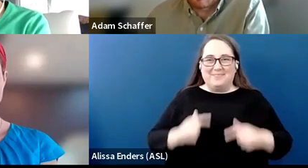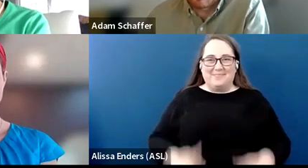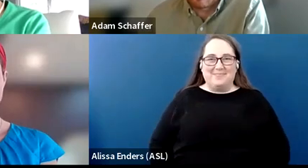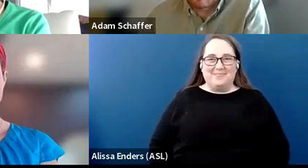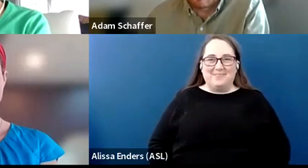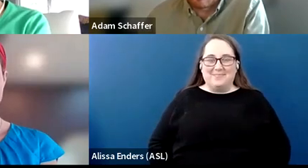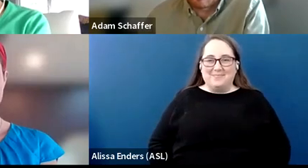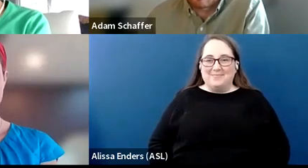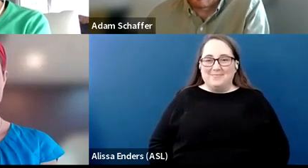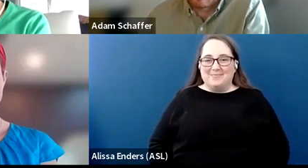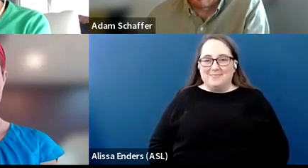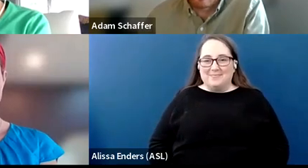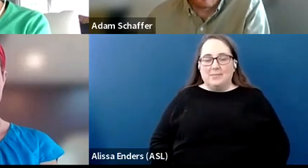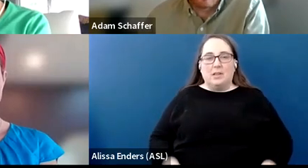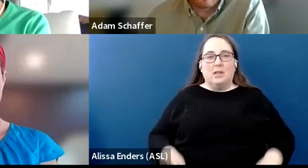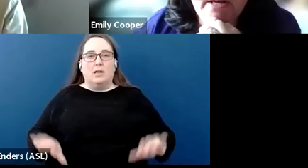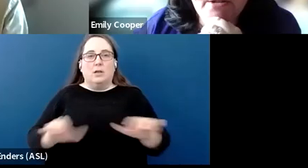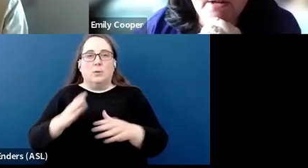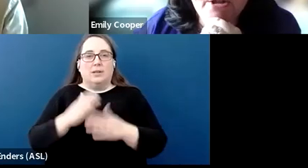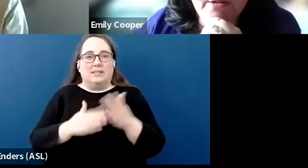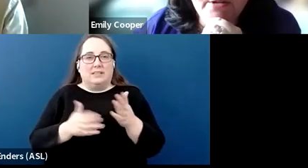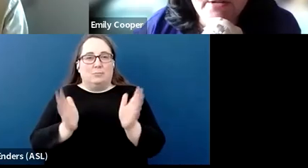plan help individuals with transportation?